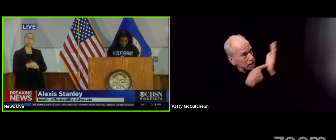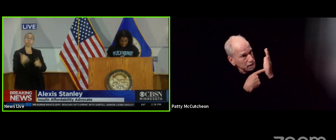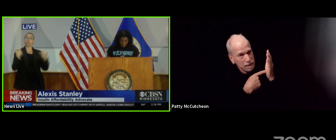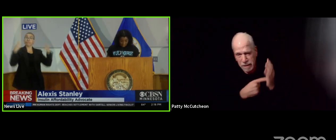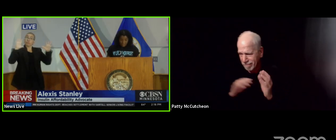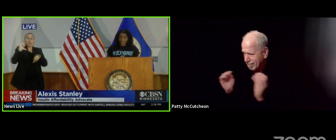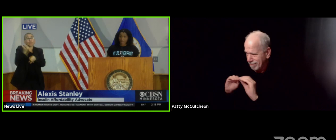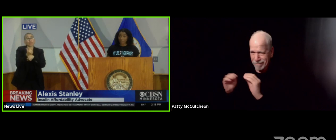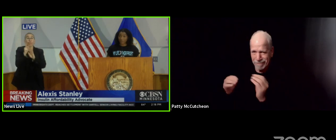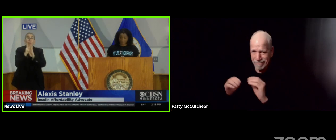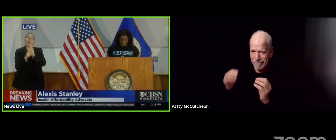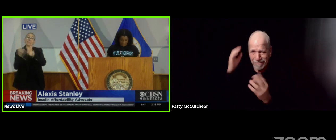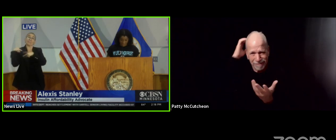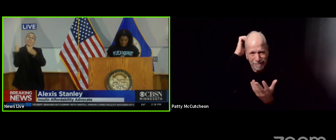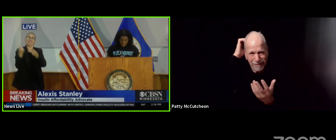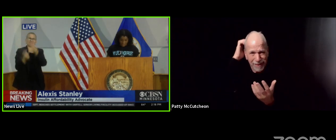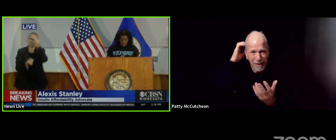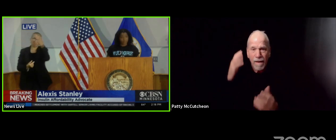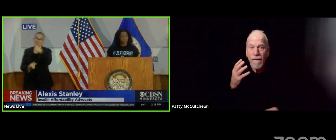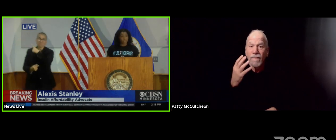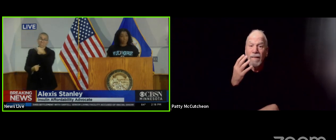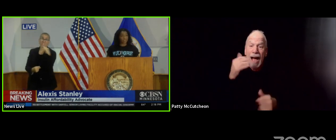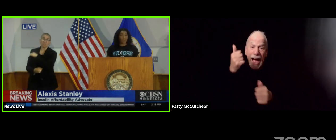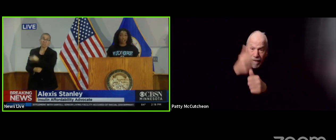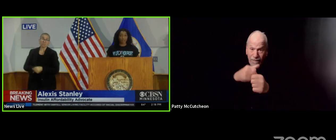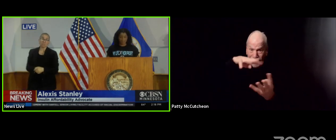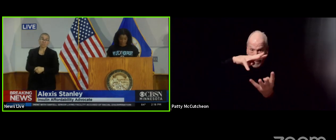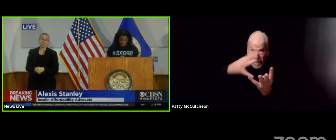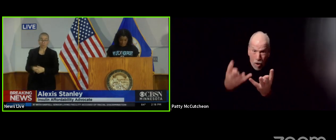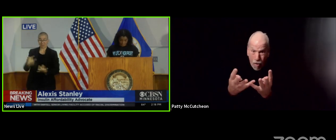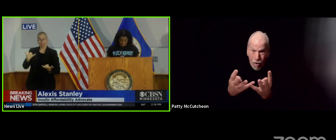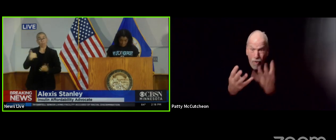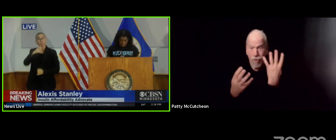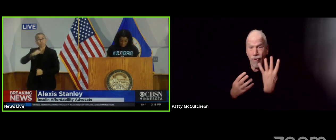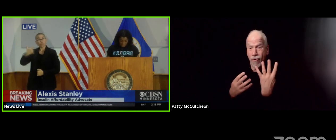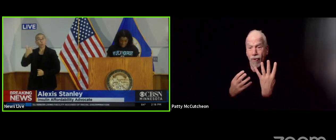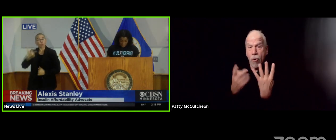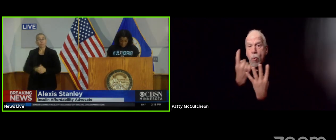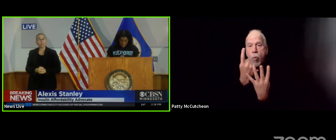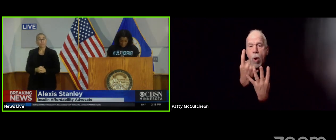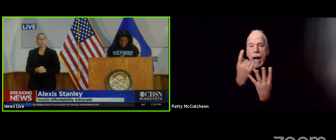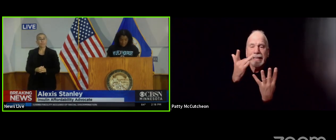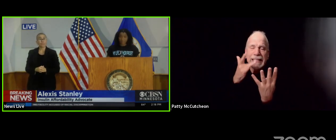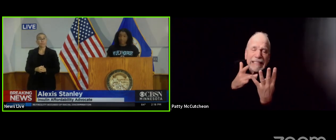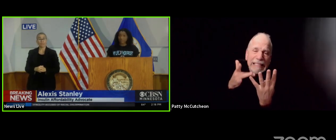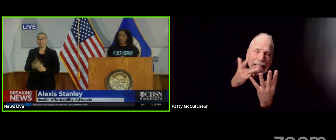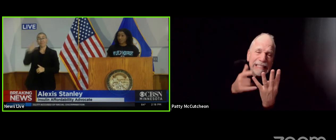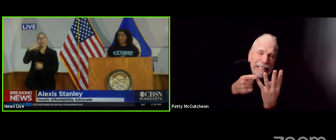I'M 21. FIVE MORE YEARS AND I'M OFF MY PARENTS' INSURANCE. THIS BILL MEANS THE WORLD